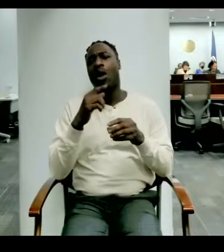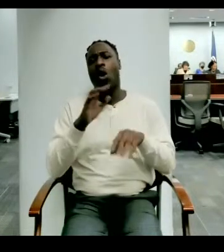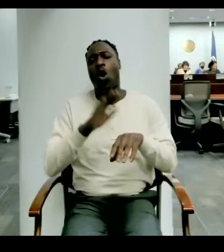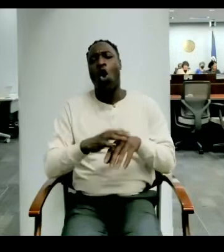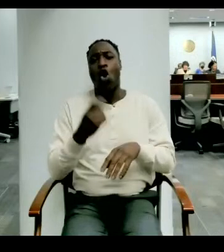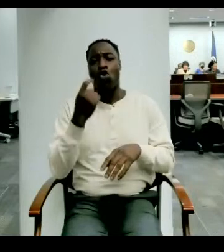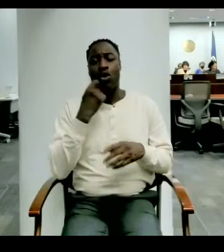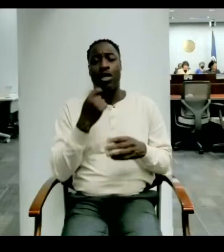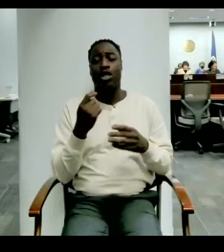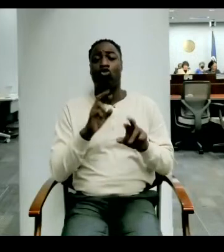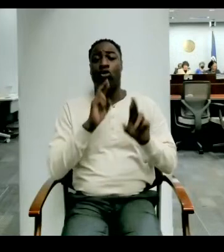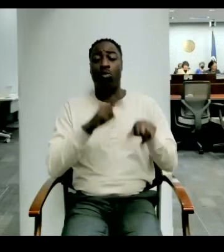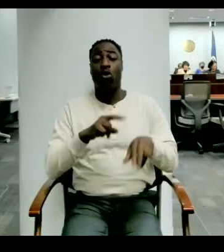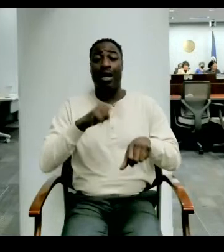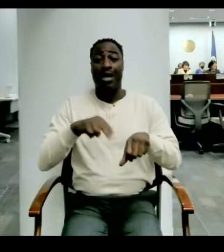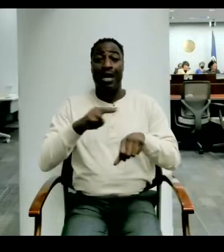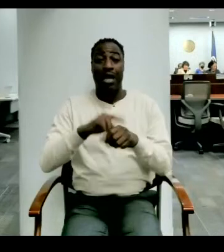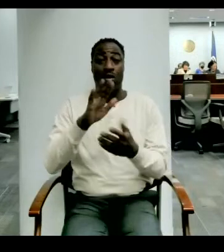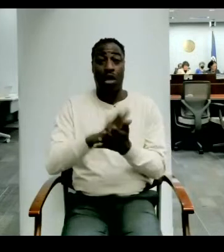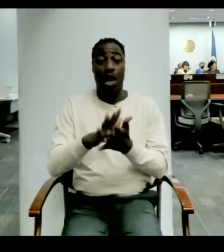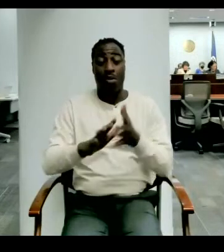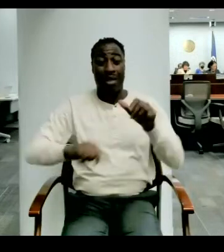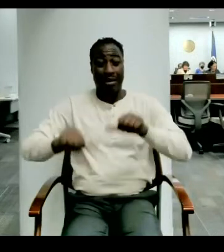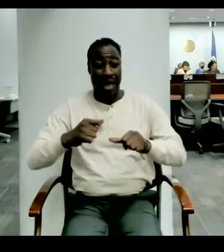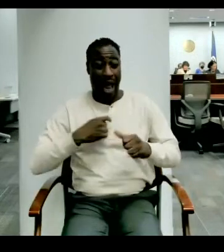the national academy of sciences and I wanted to follow-up on it.